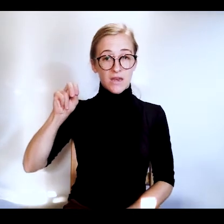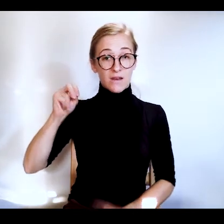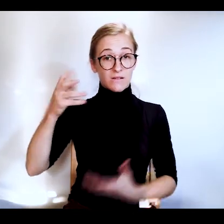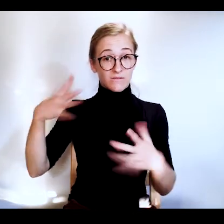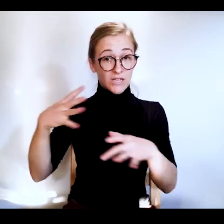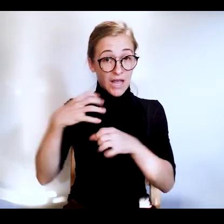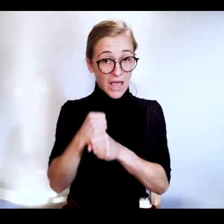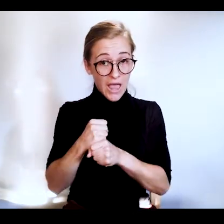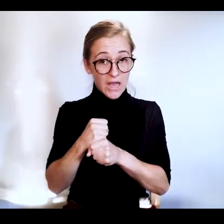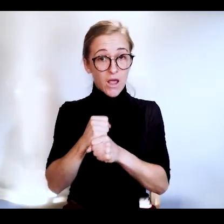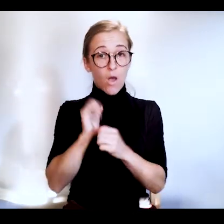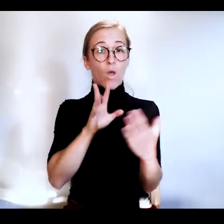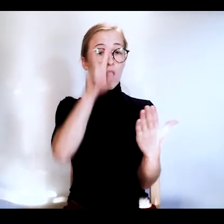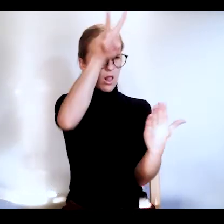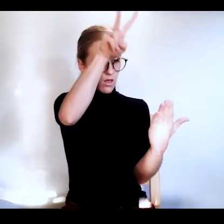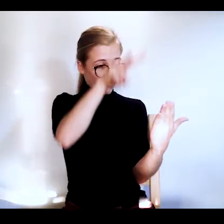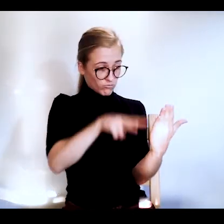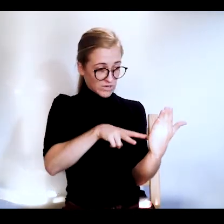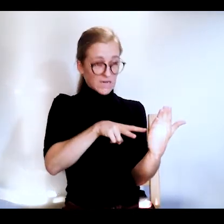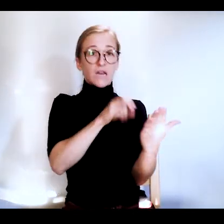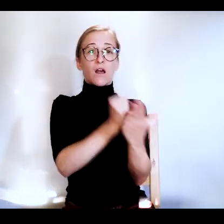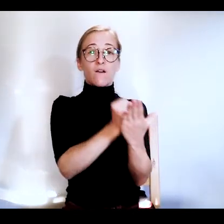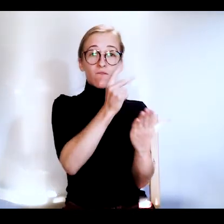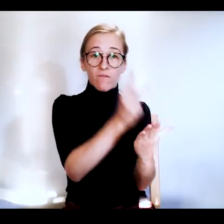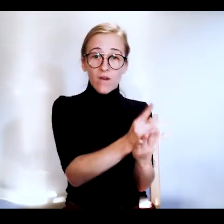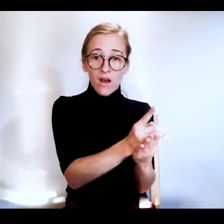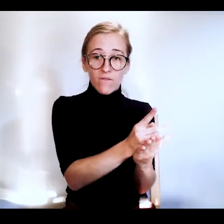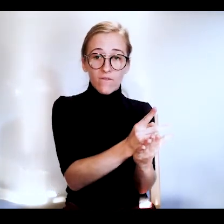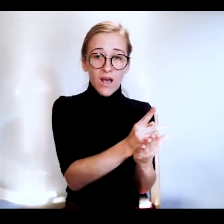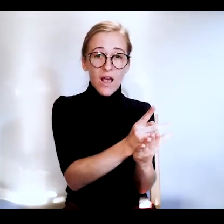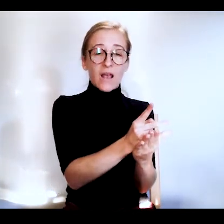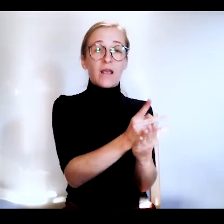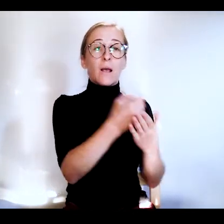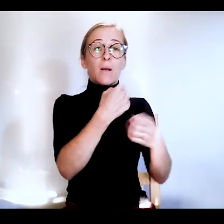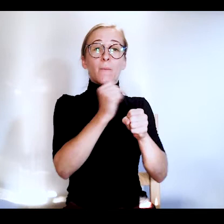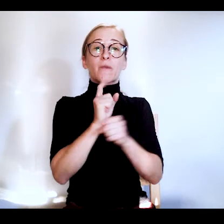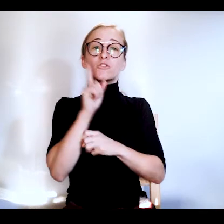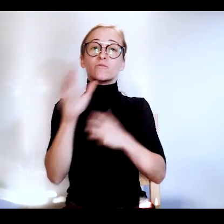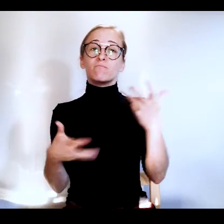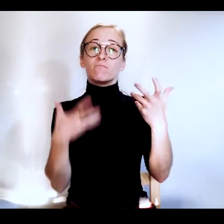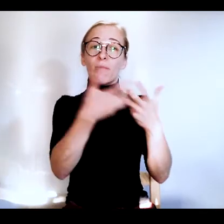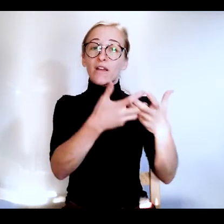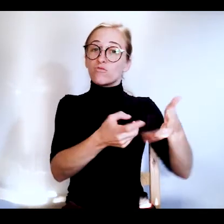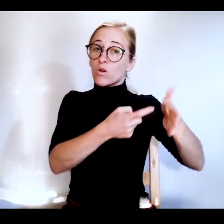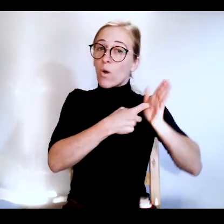they verify it, check the conditions,